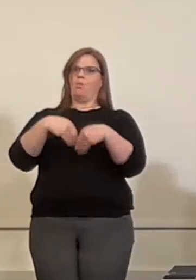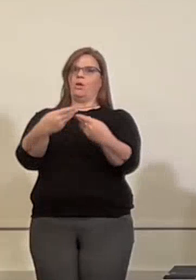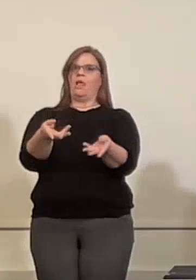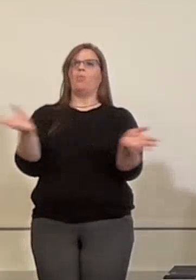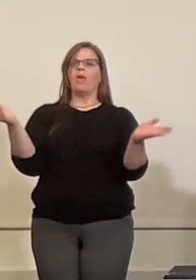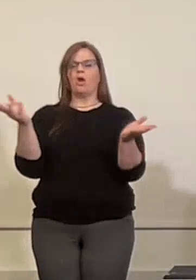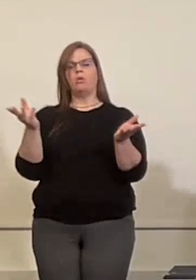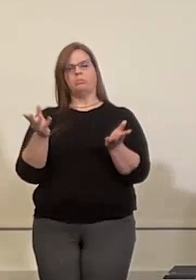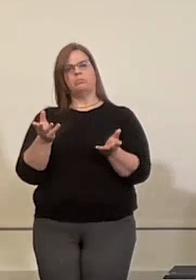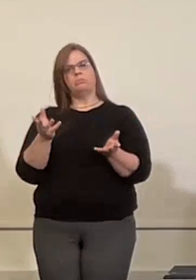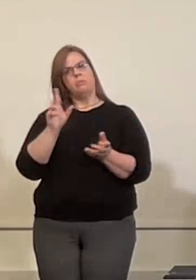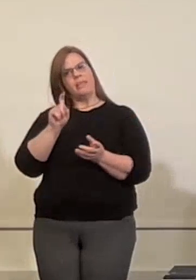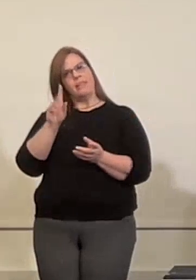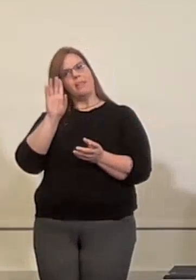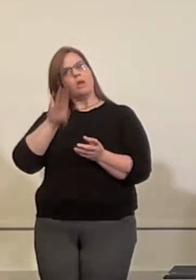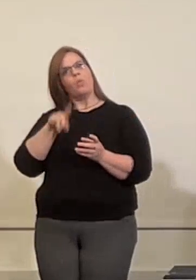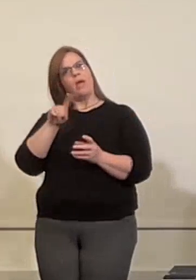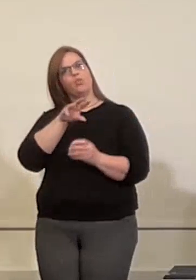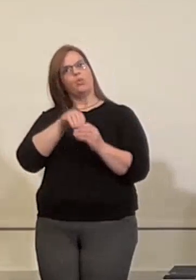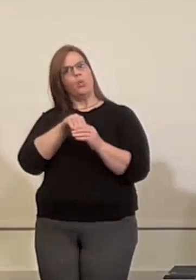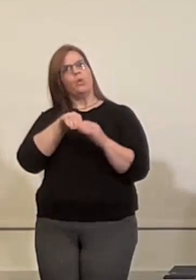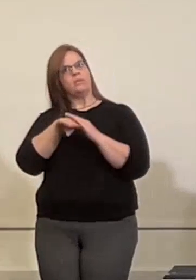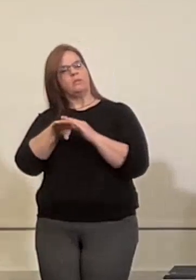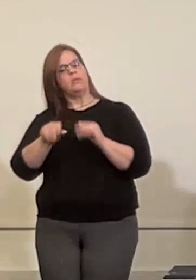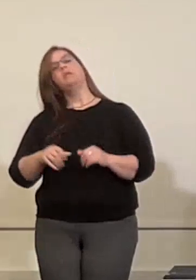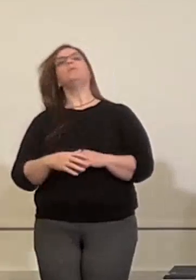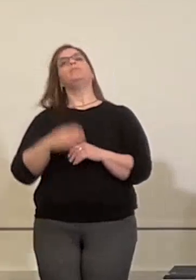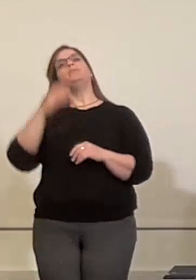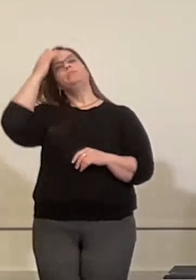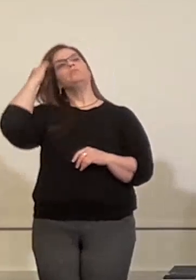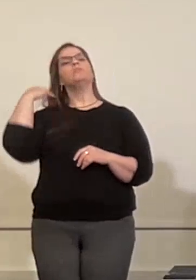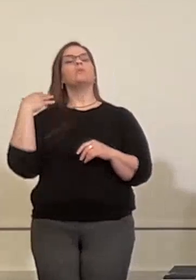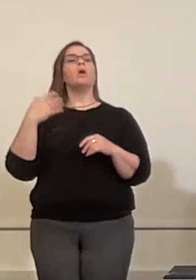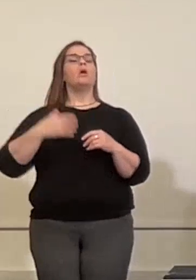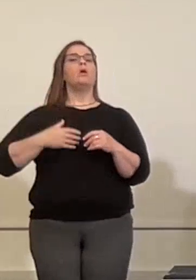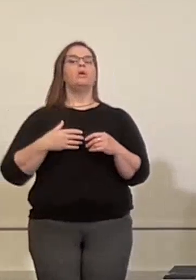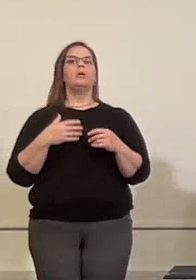will provide you what it to the team is effectively free accessibility testing.